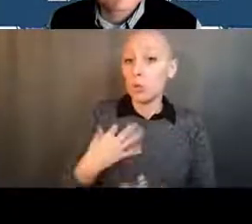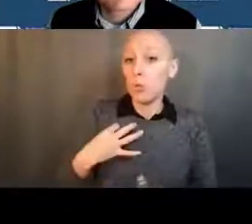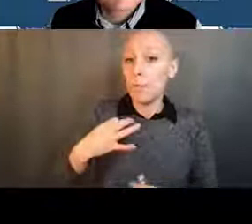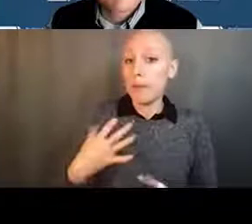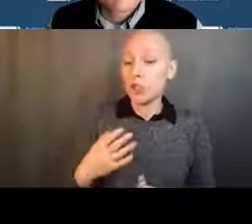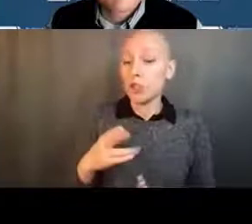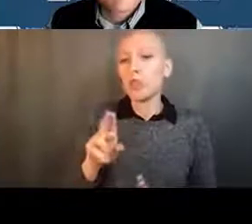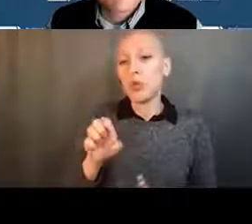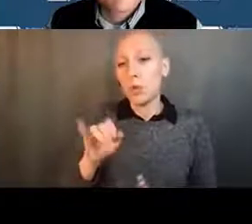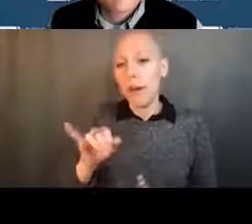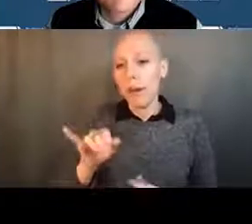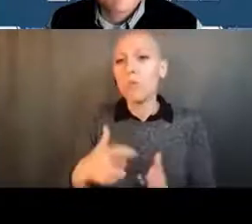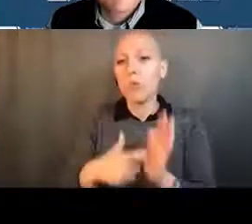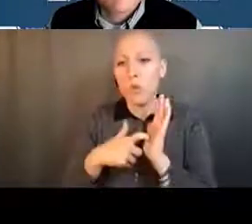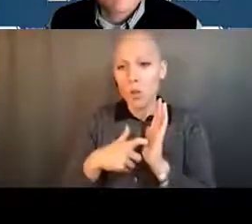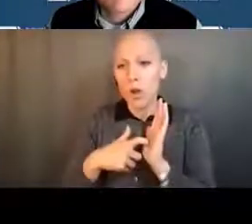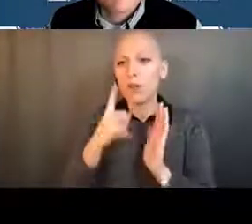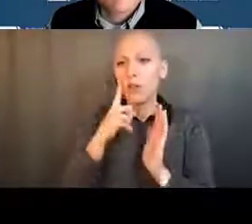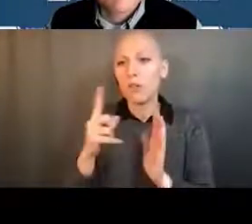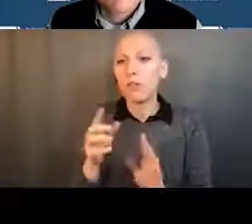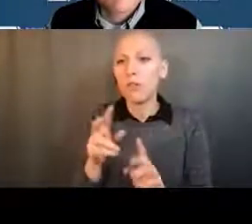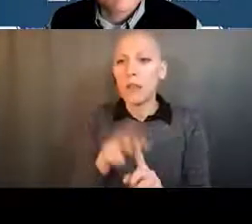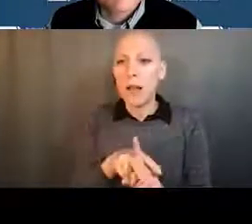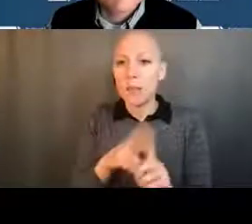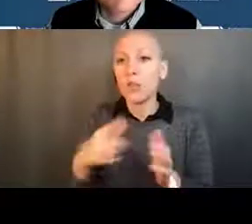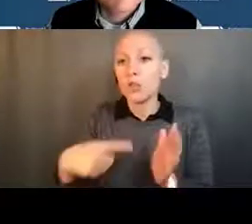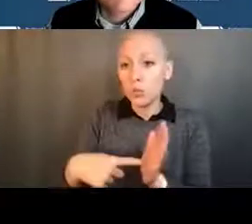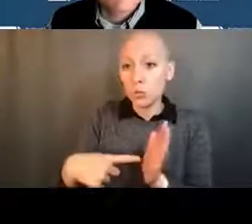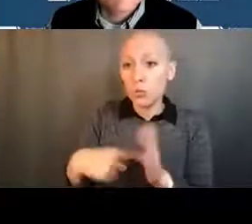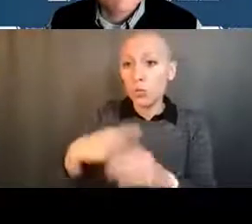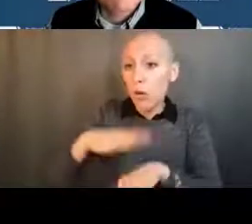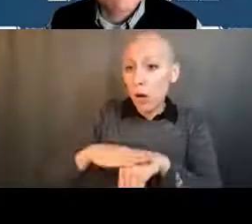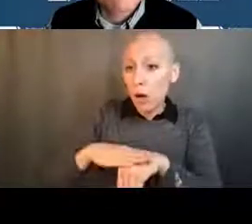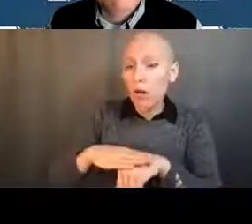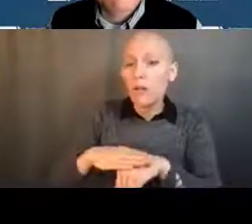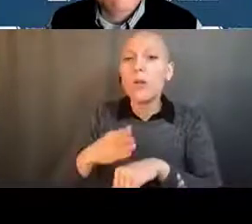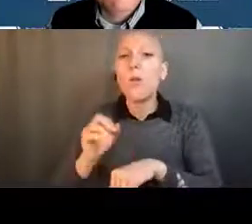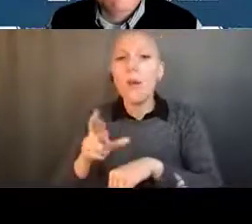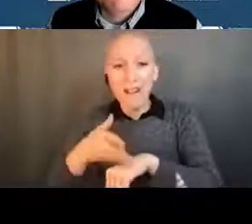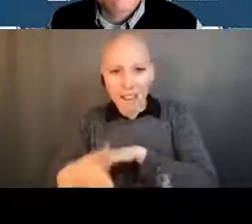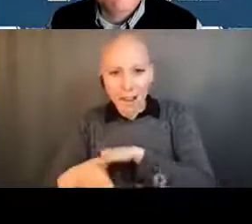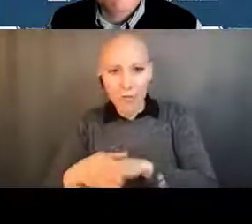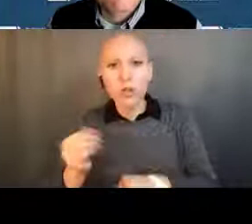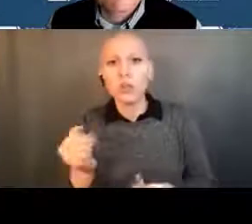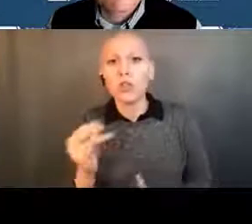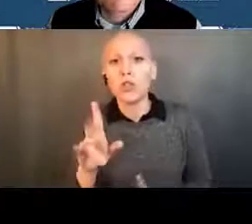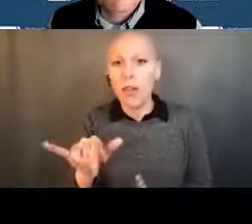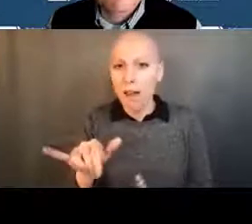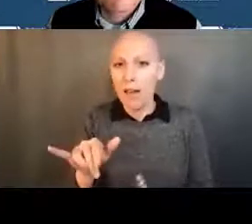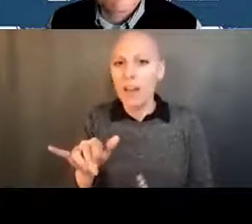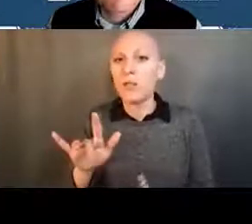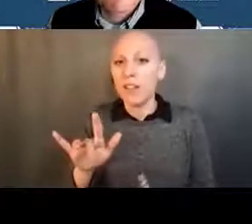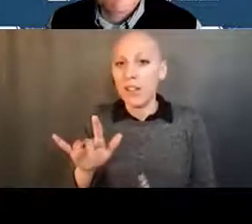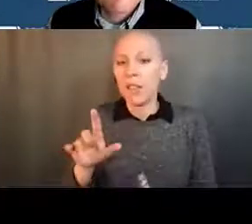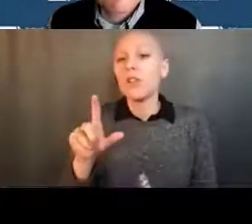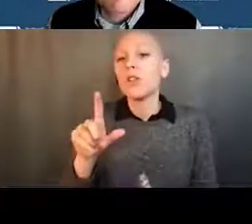that are going to be due on or after July 25th, 2022, again just around the corner.